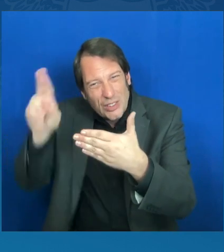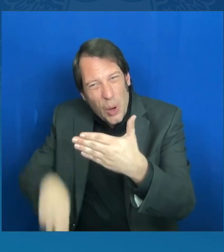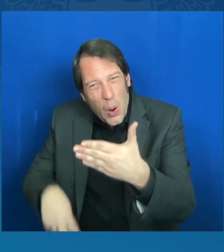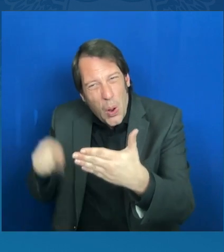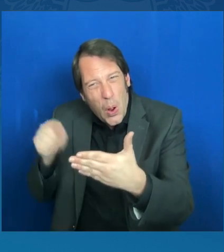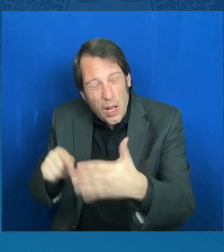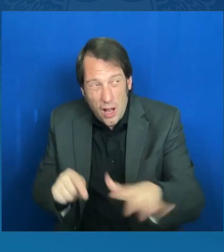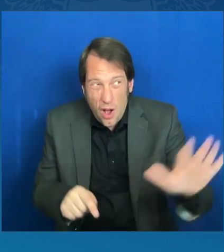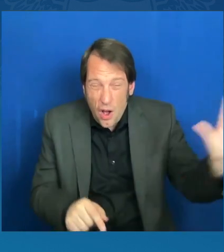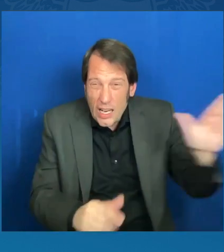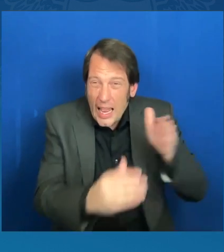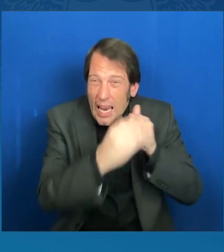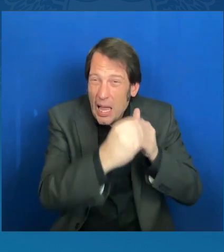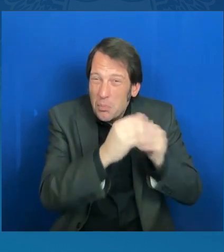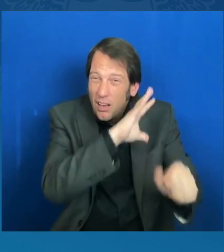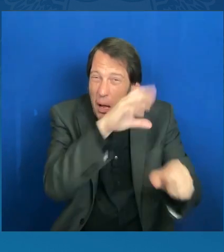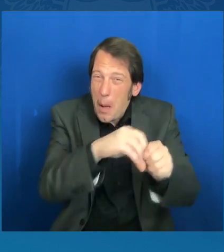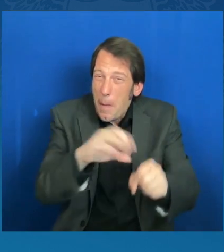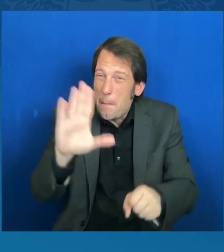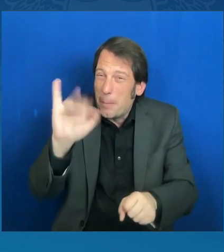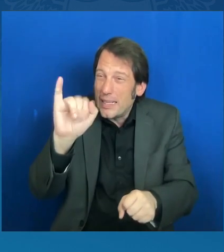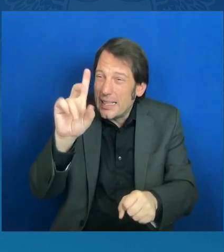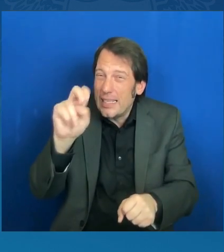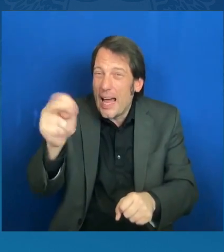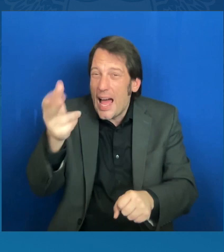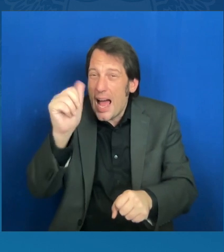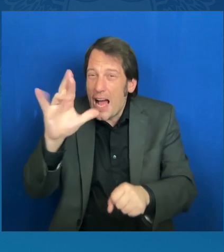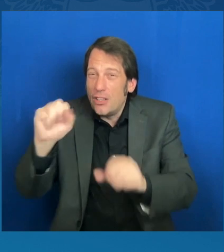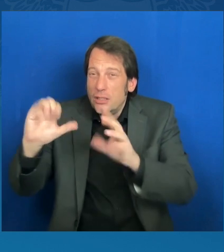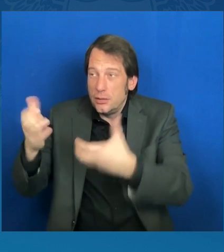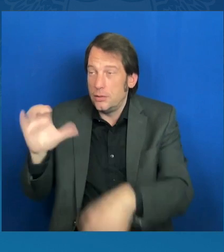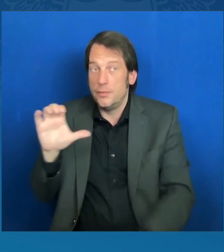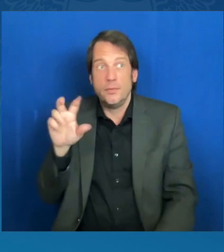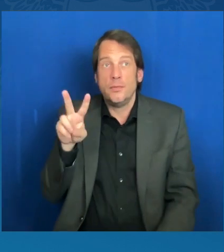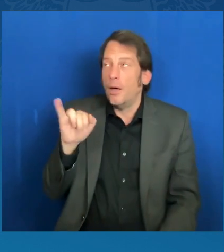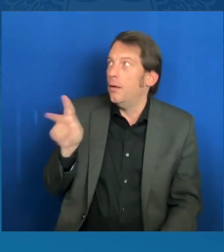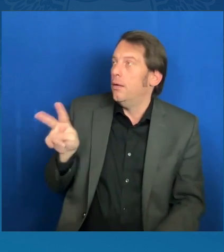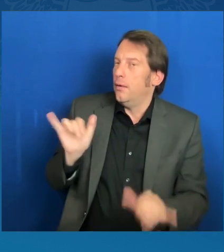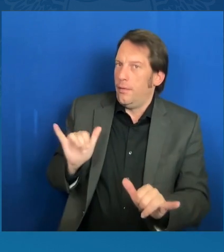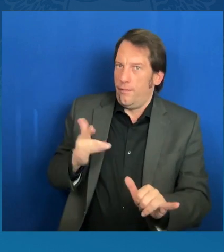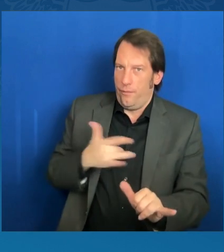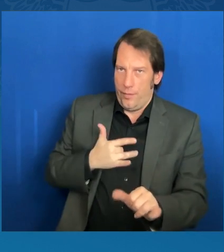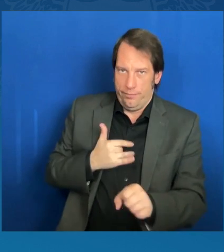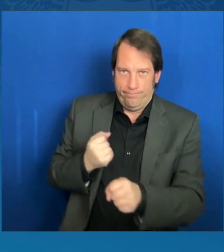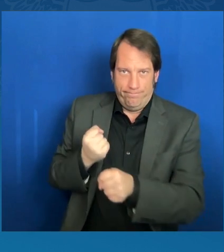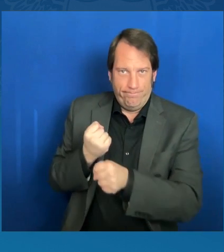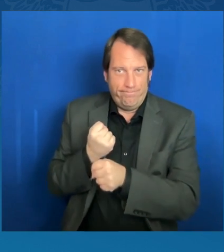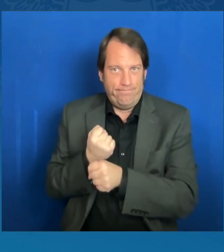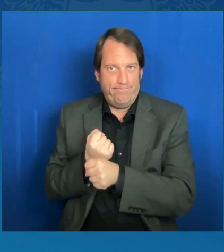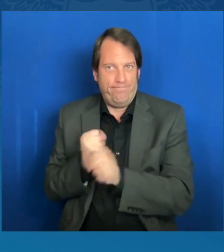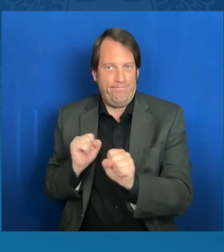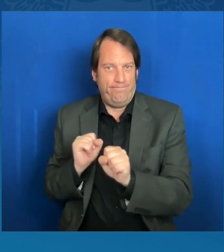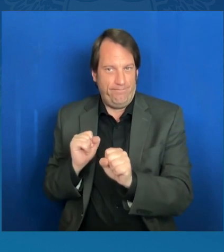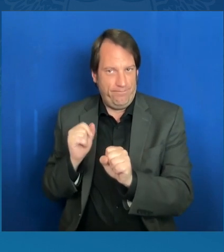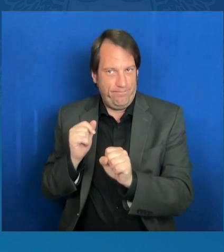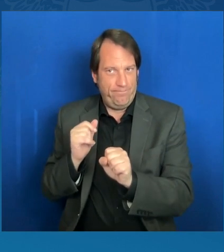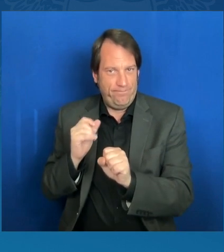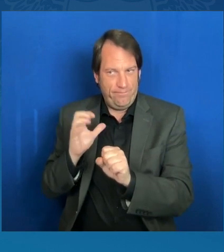the CVI files secure the largest federal investment and community-based violence intervention reduction